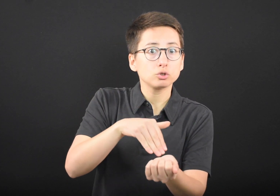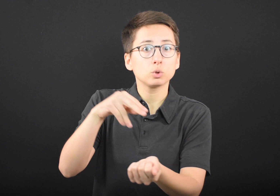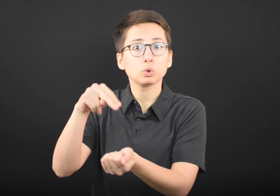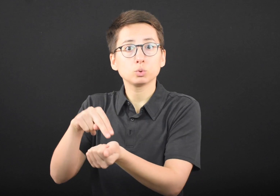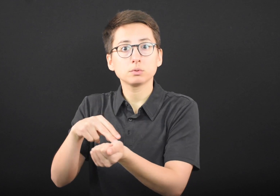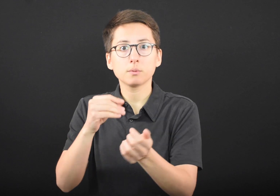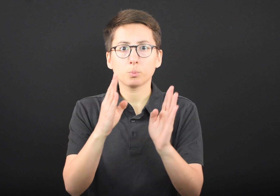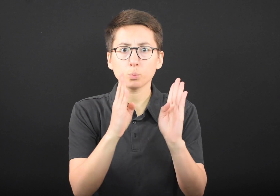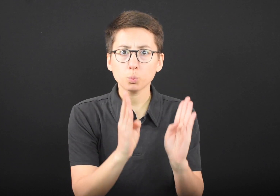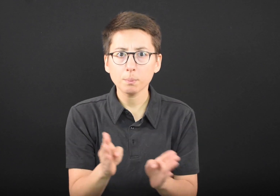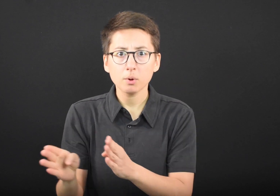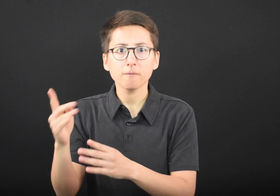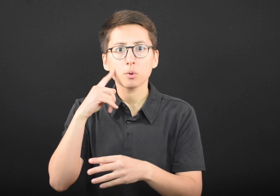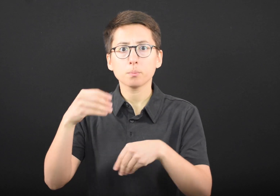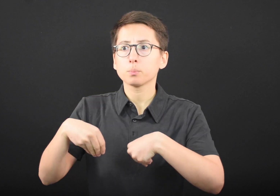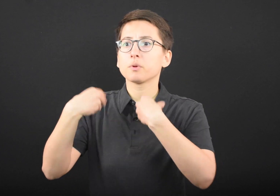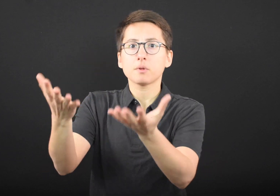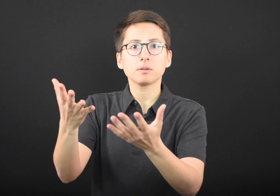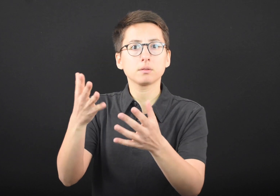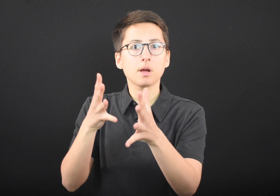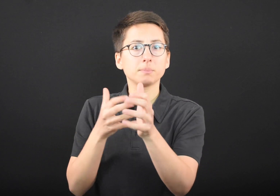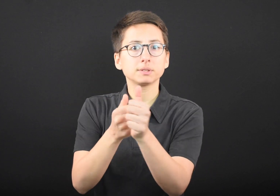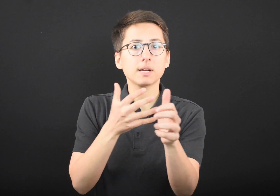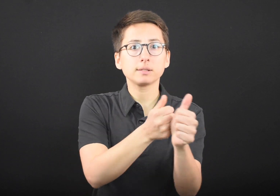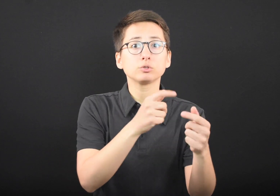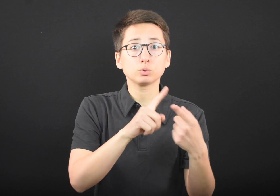updated fact sheet for patients. ●